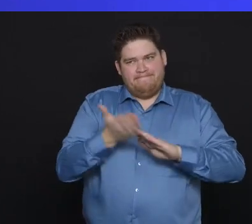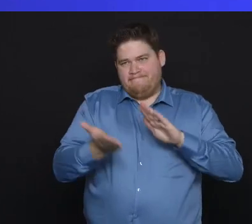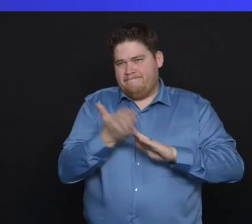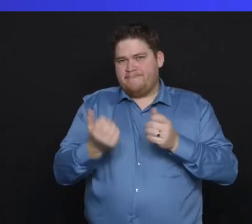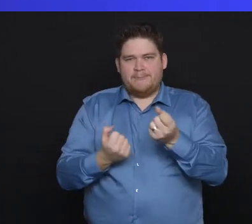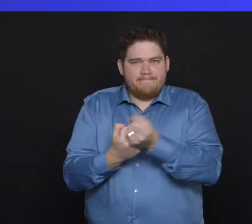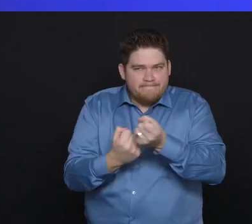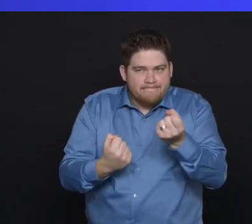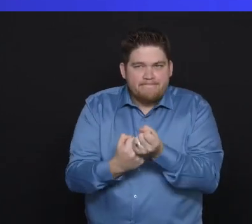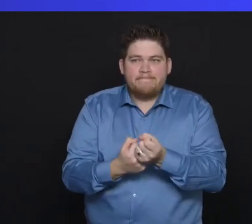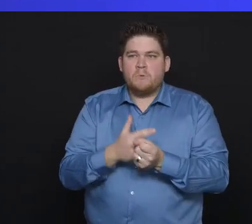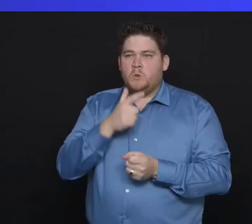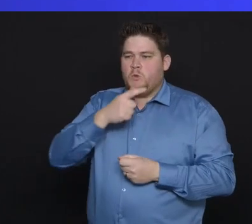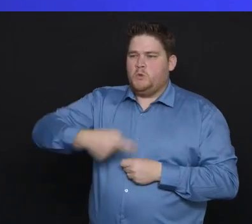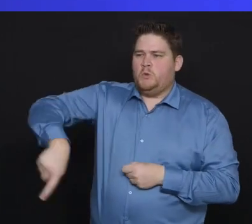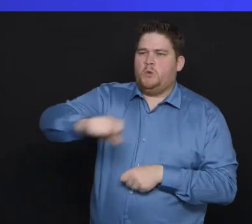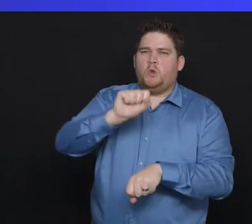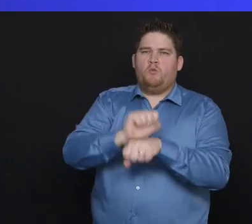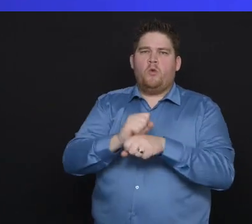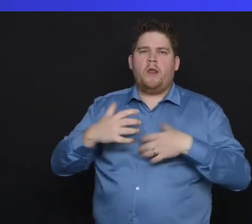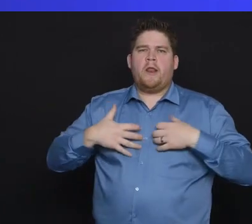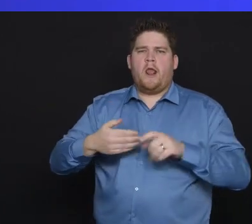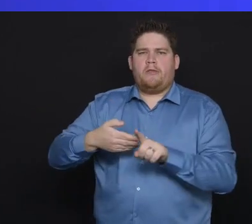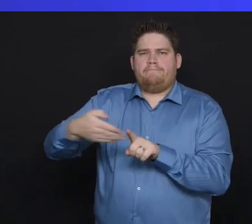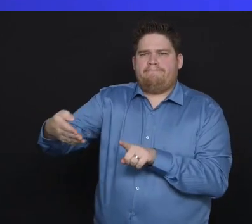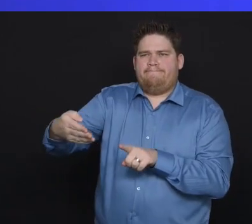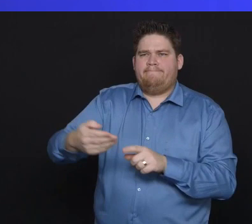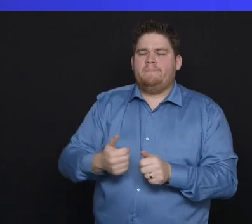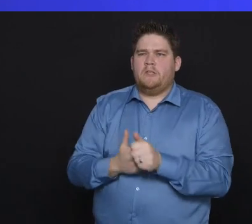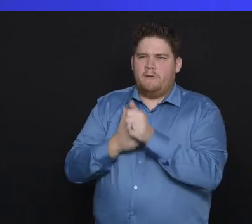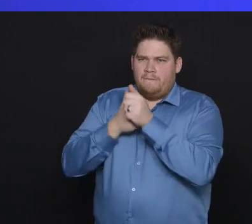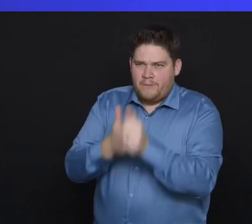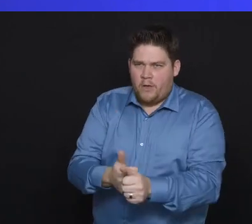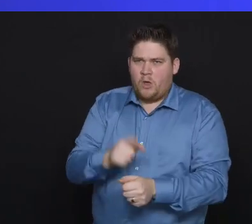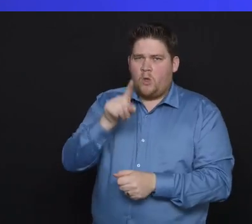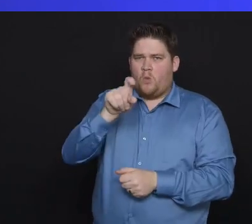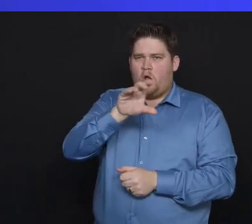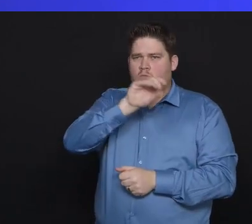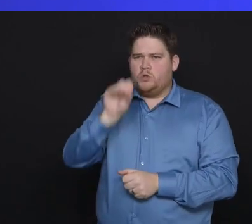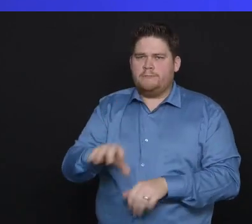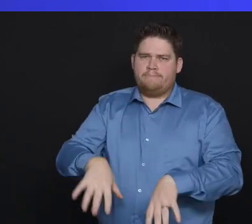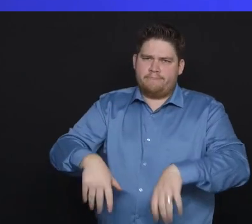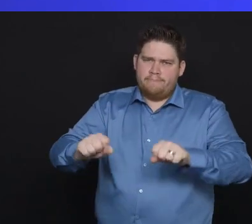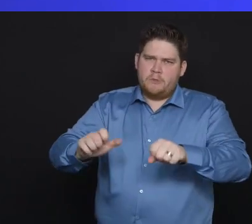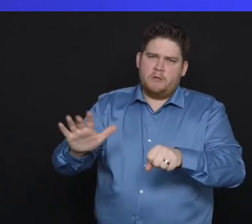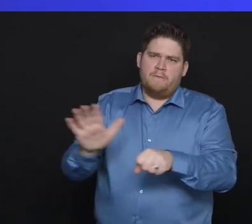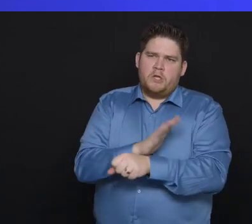. That has to be 24 seven. That means following the orders of Doctor Henry That's how you been to the